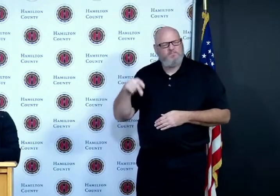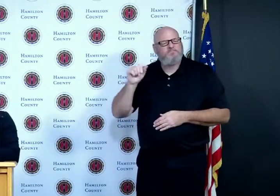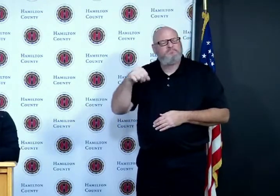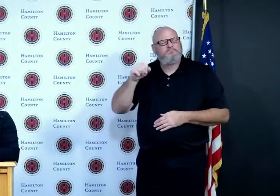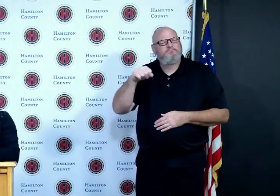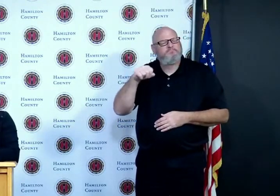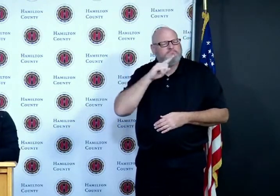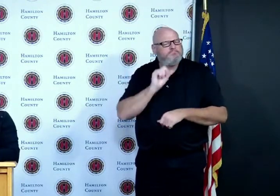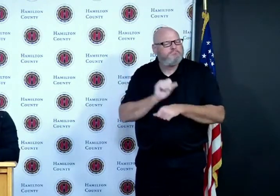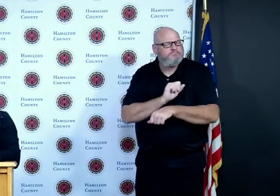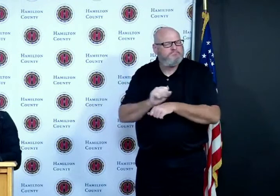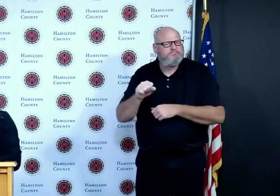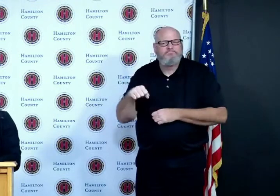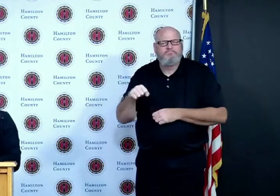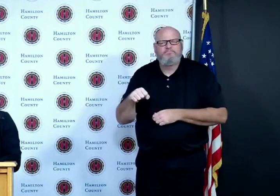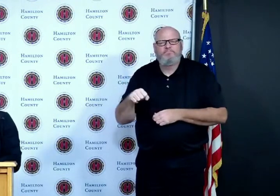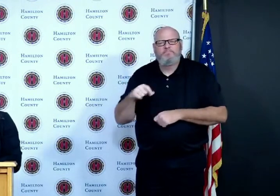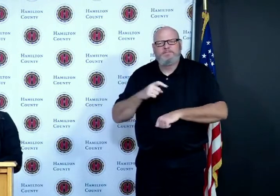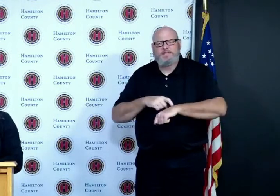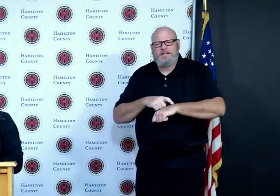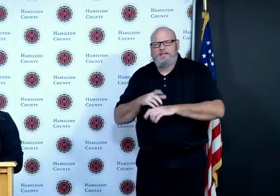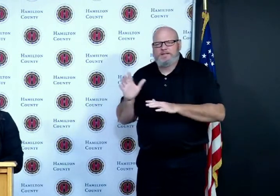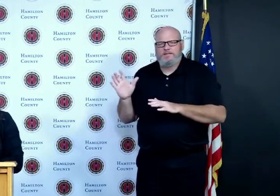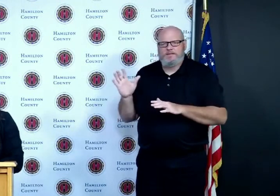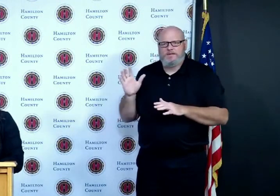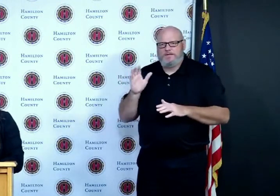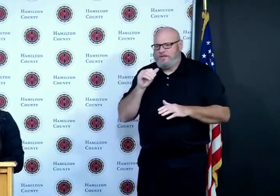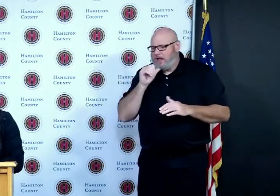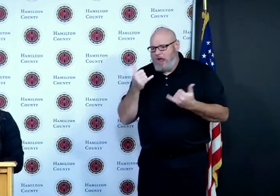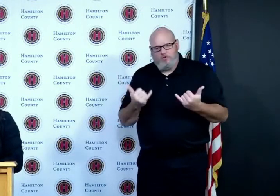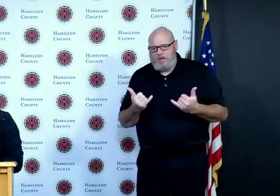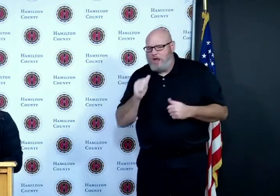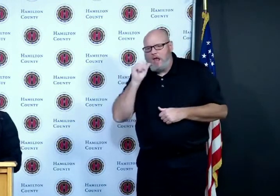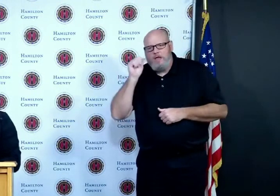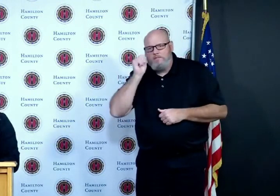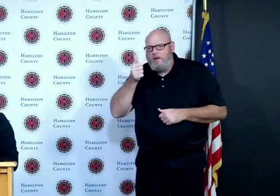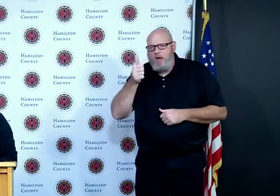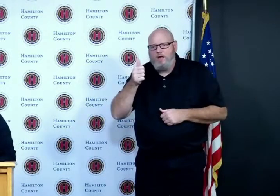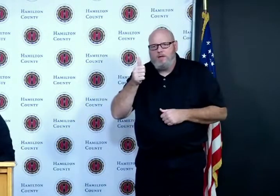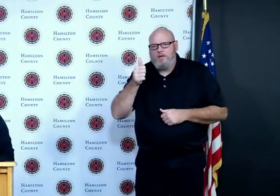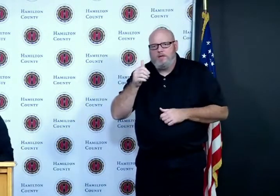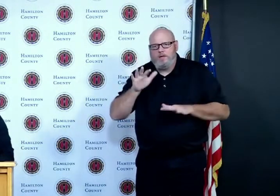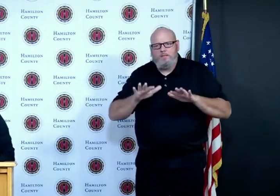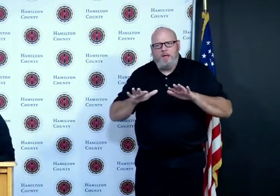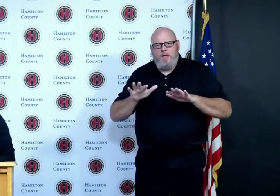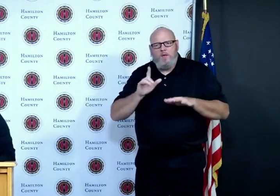today or tomorrow I wanted to make sure and Commissioners wanted to make sure that we had